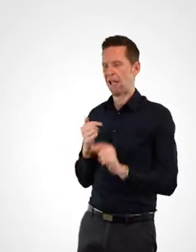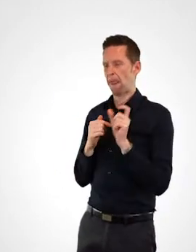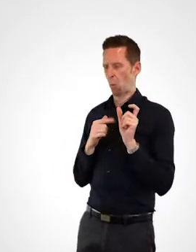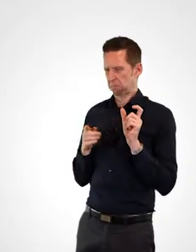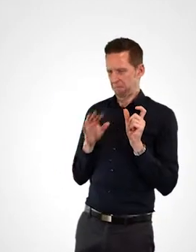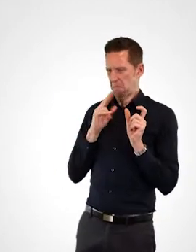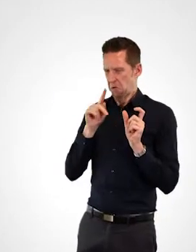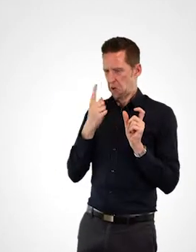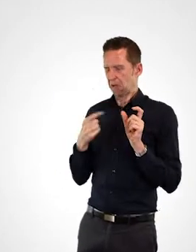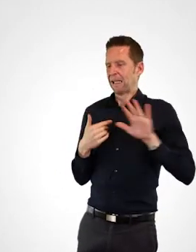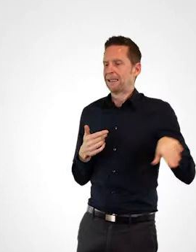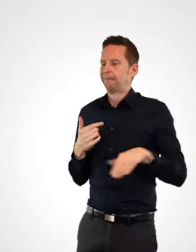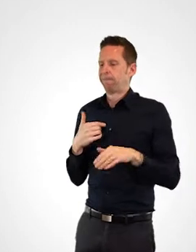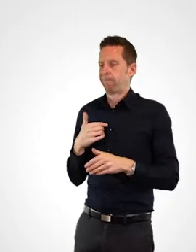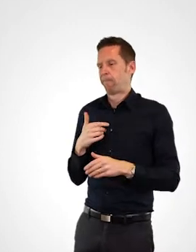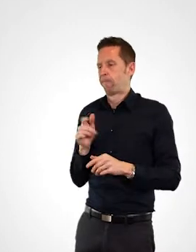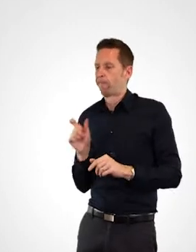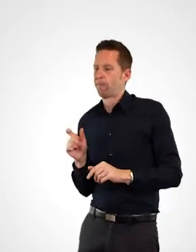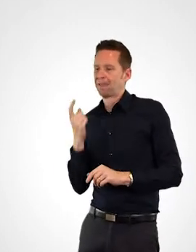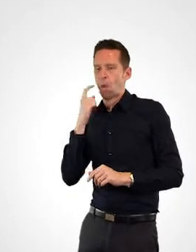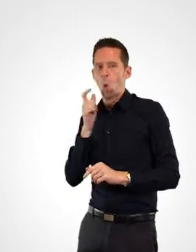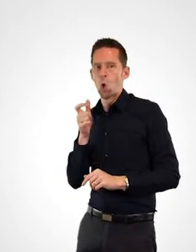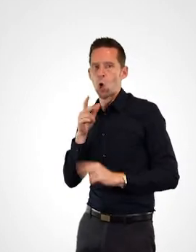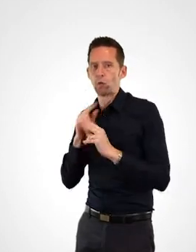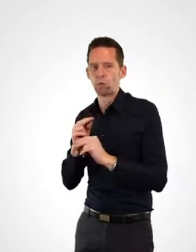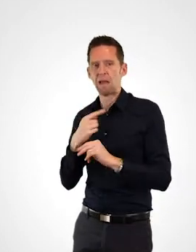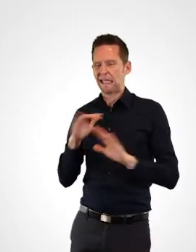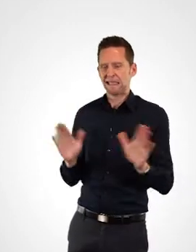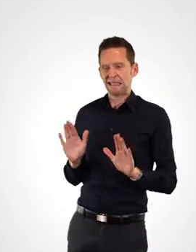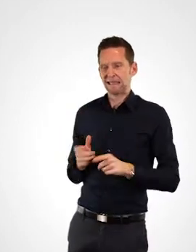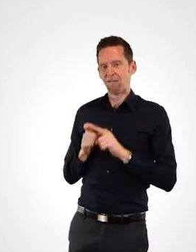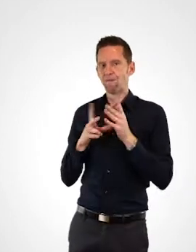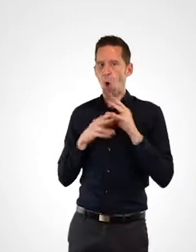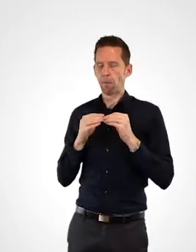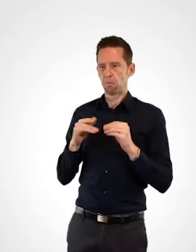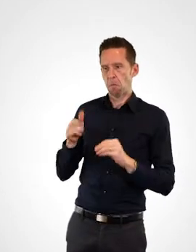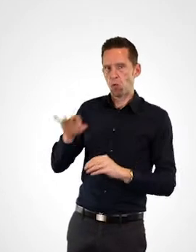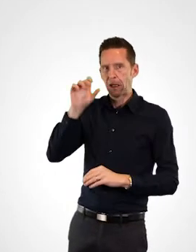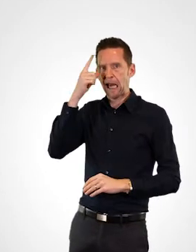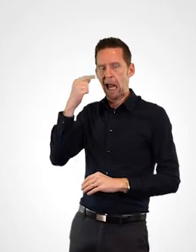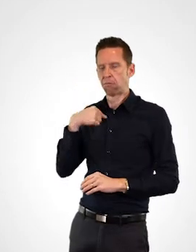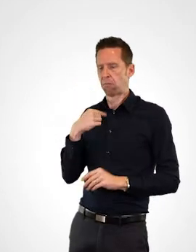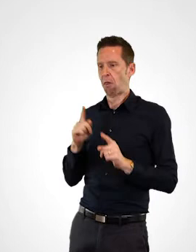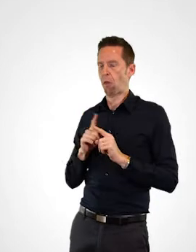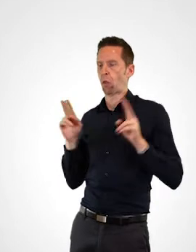It's more or less the idea that let's not use a complex vocabulary because the child won't understand.